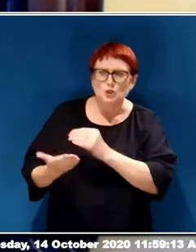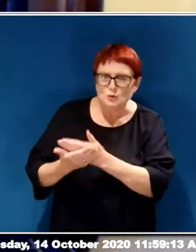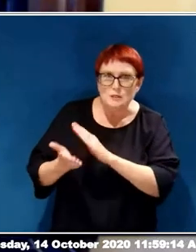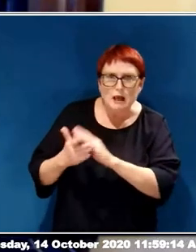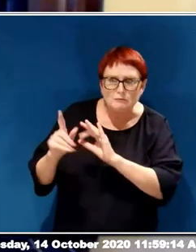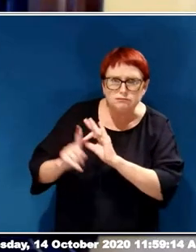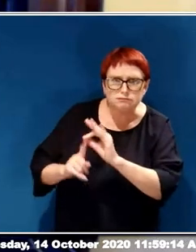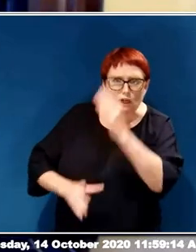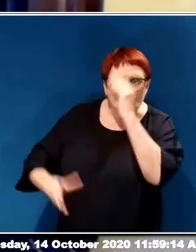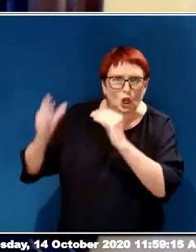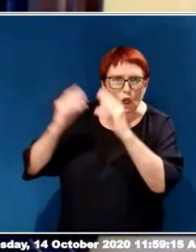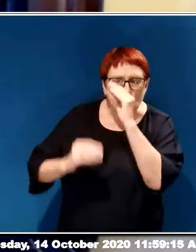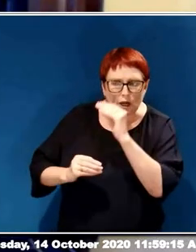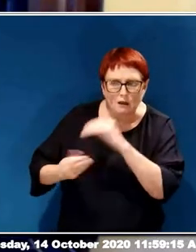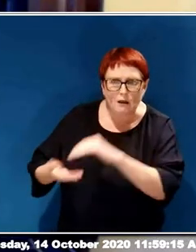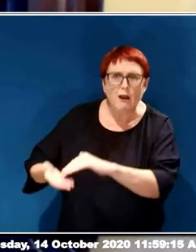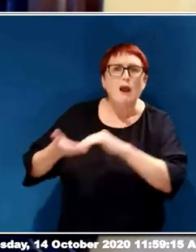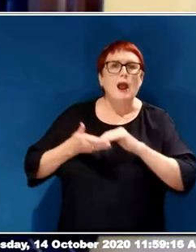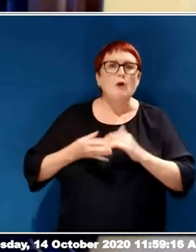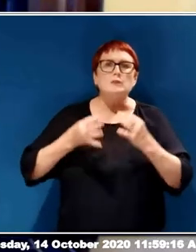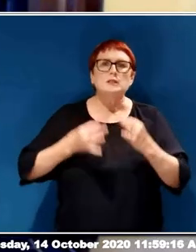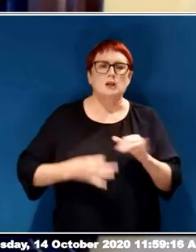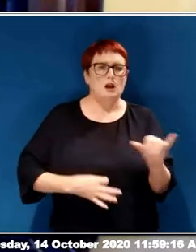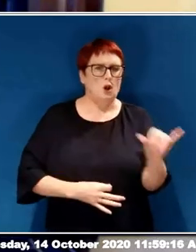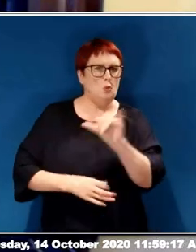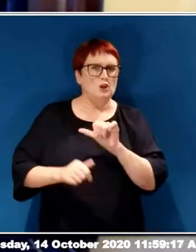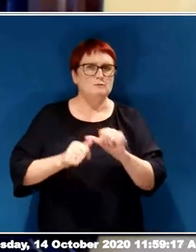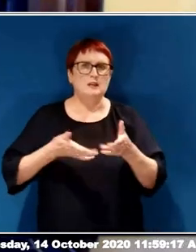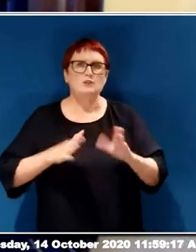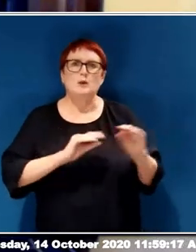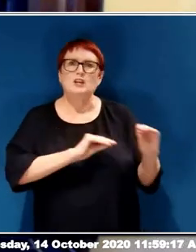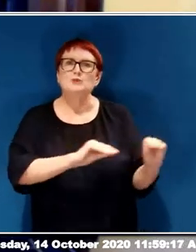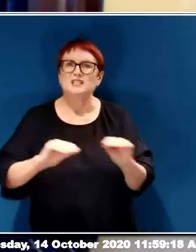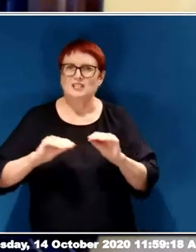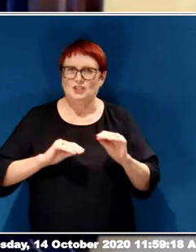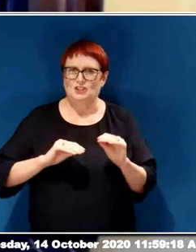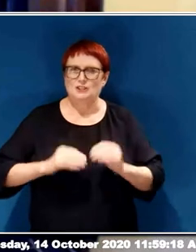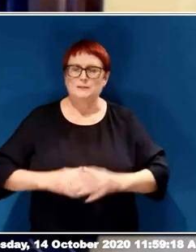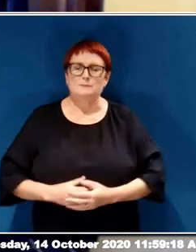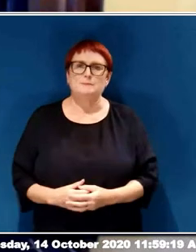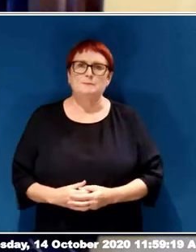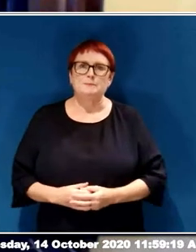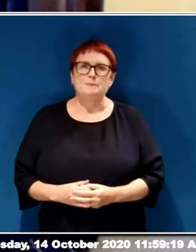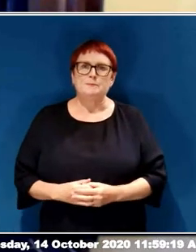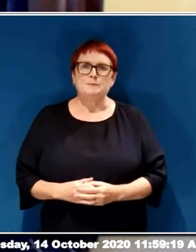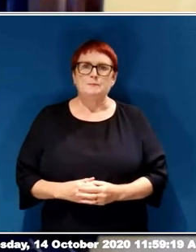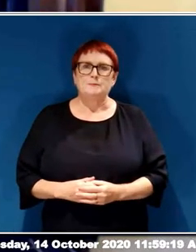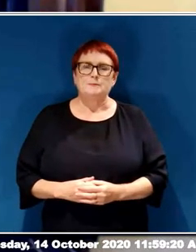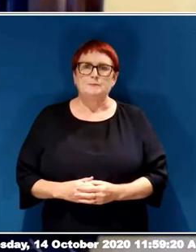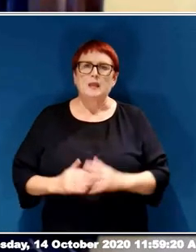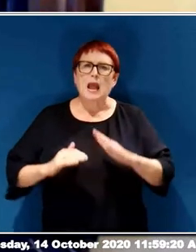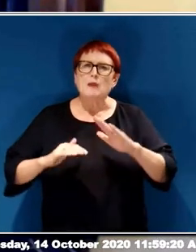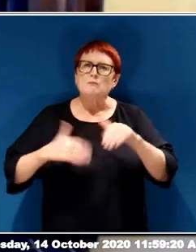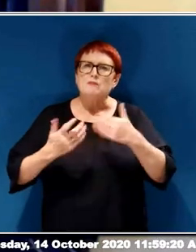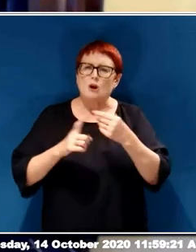most appropriate ways to teach and provide targeted intervention and adjustments where needed. Okay.